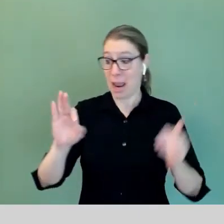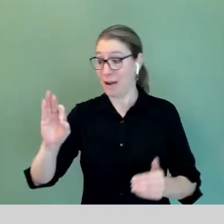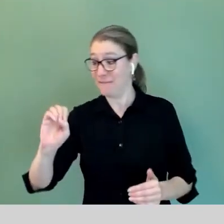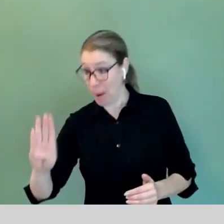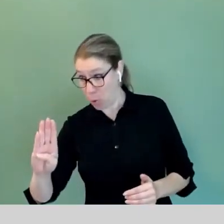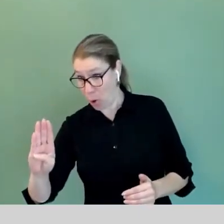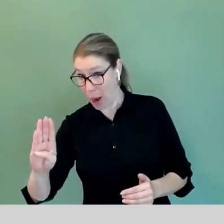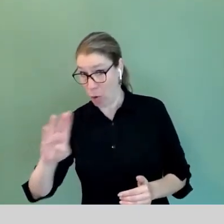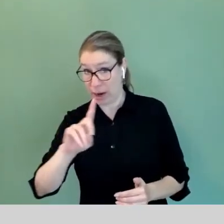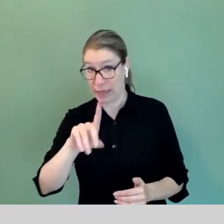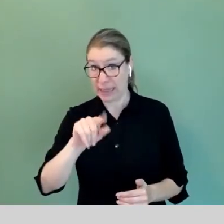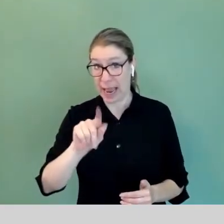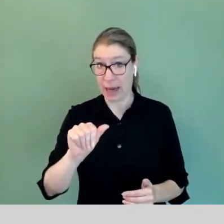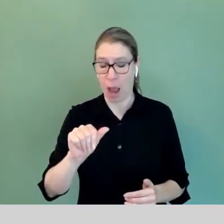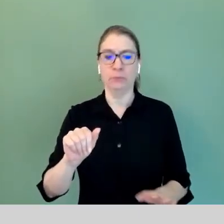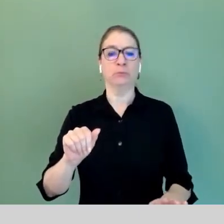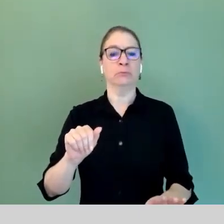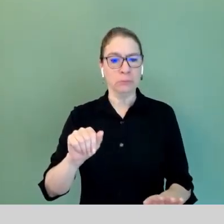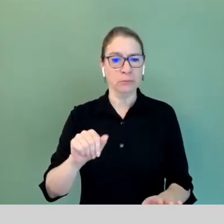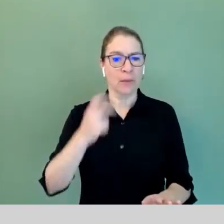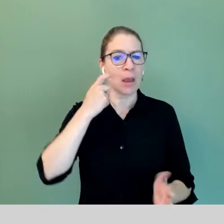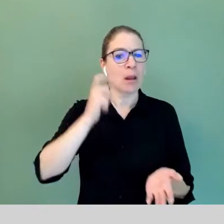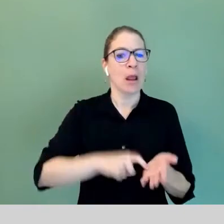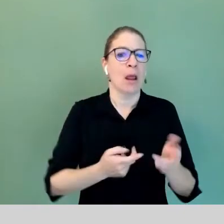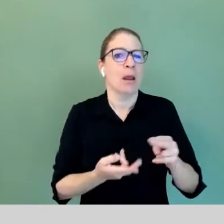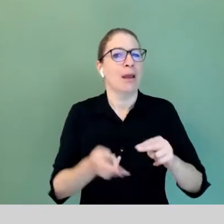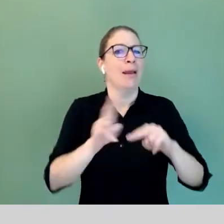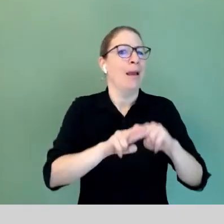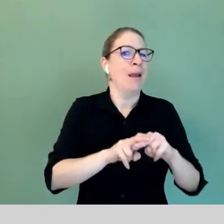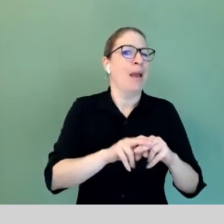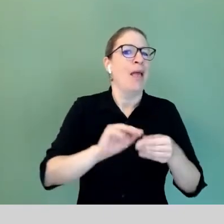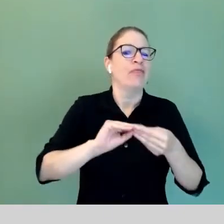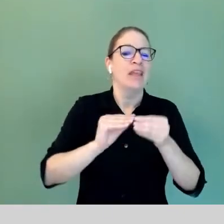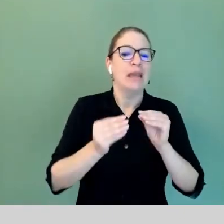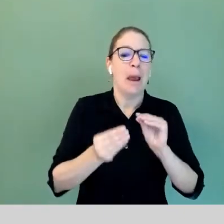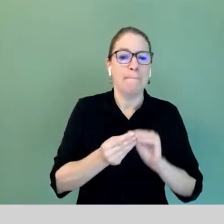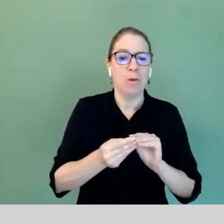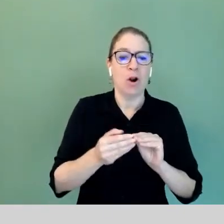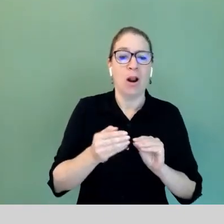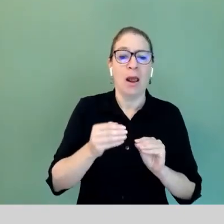I all of a sudden see a spike in rides that have zero passengers,